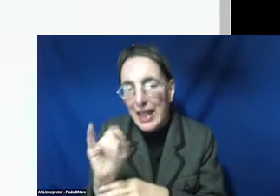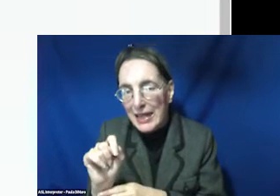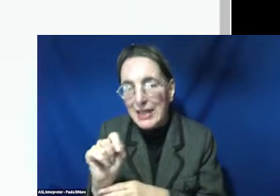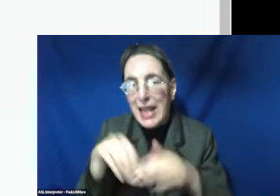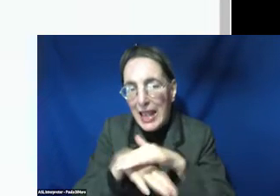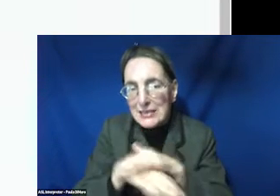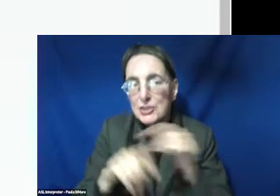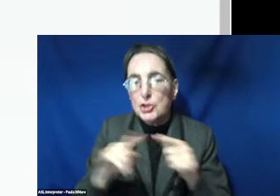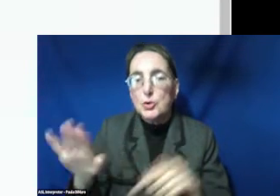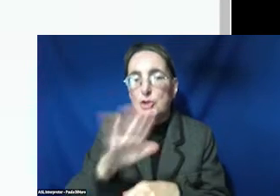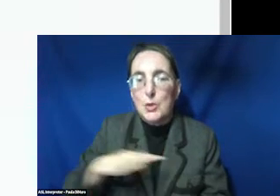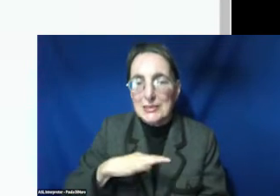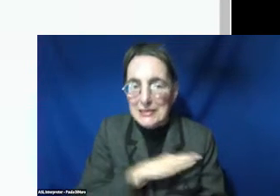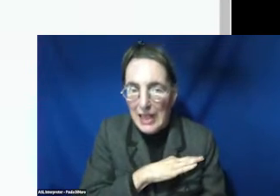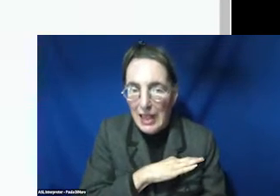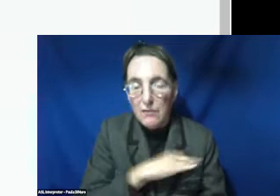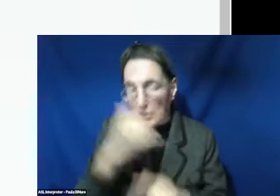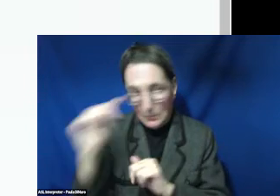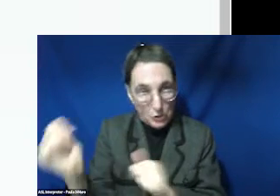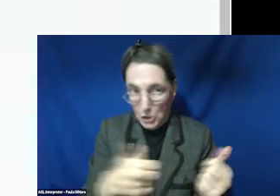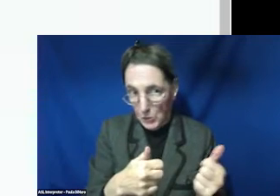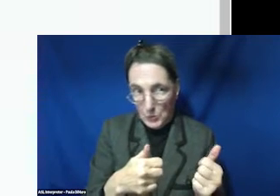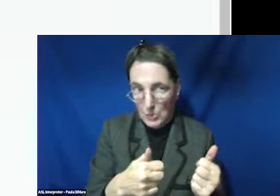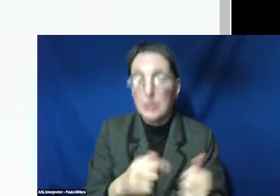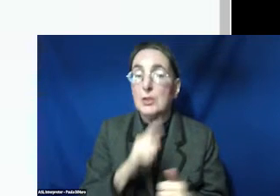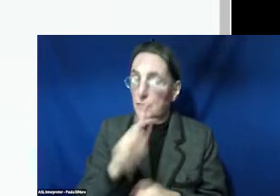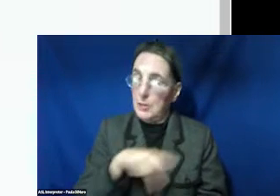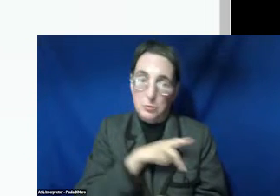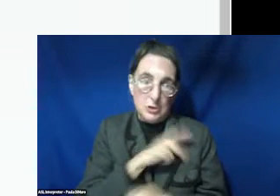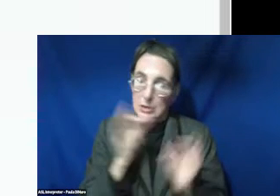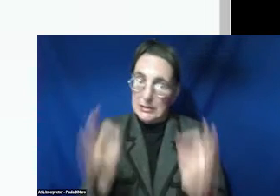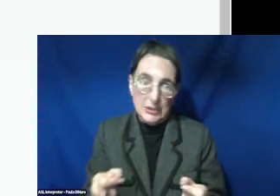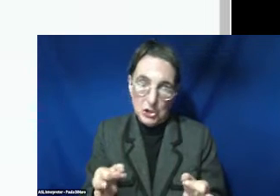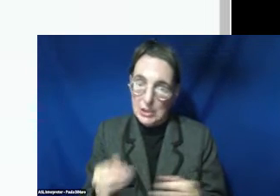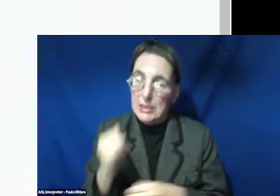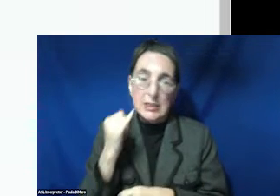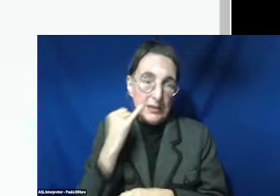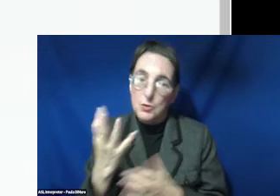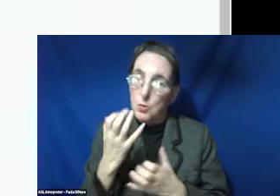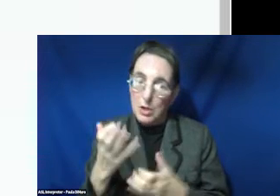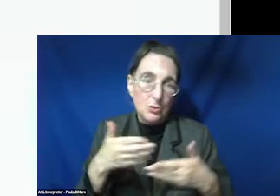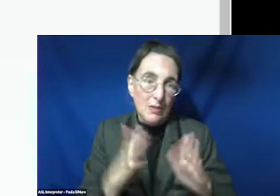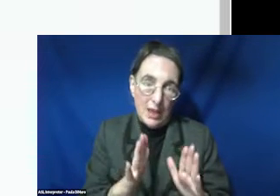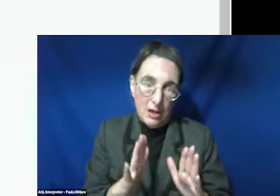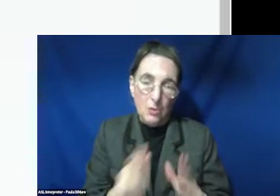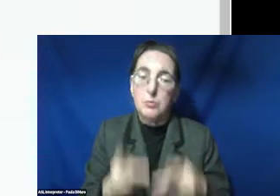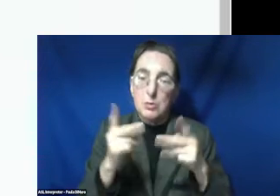It's up to you. This is a very personal decision of whether or not to allow proposal submission as well to AOR staff.